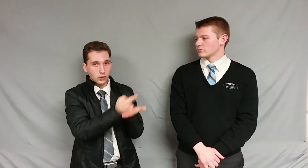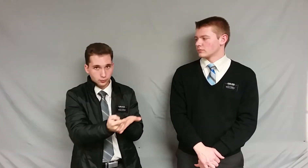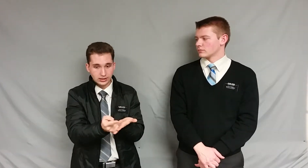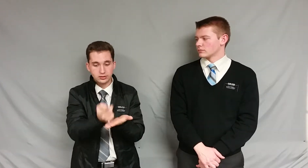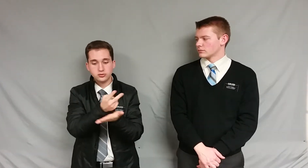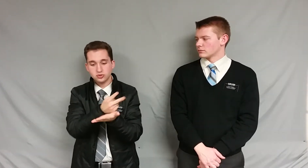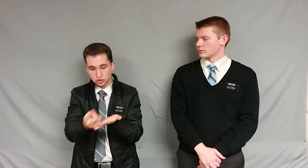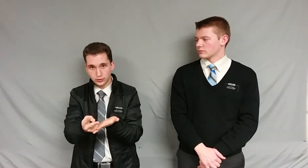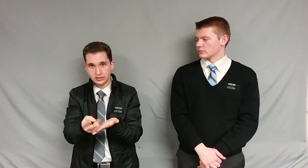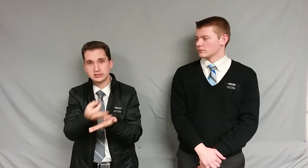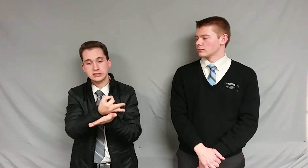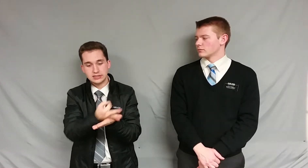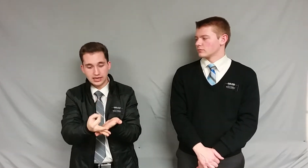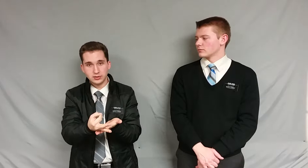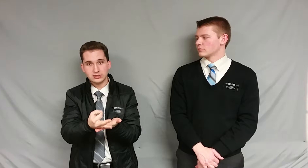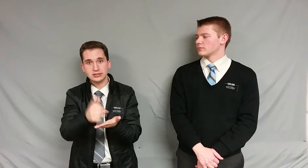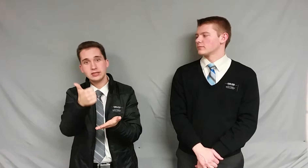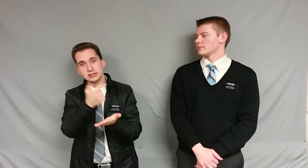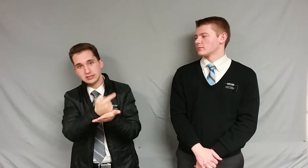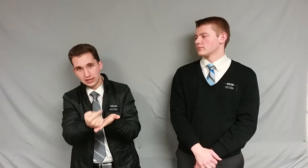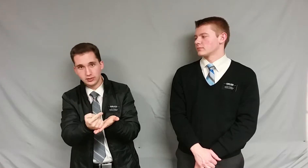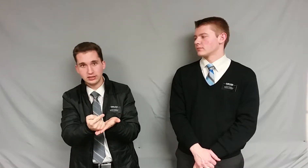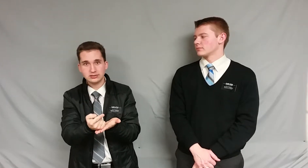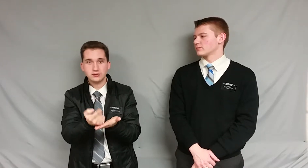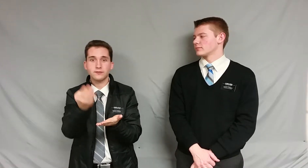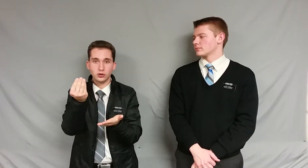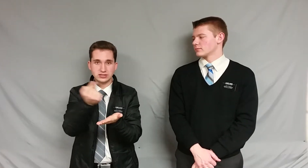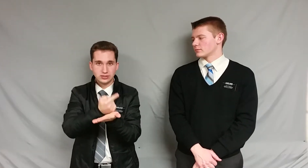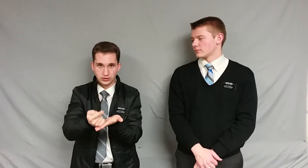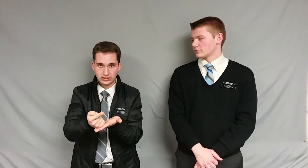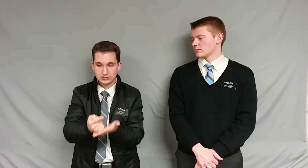ONE-WEEK, TWO-WEEKS, NINE-WEEKS, TEN WEEKS, FOURTEEN WEEKS